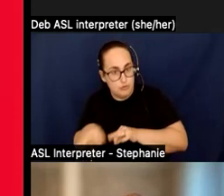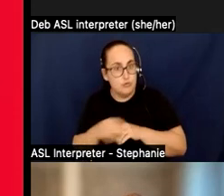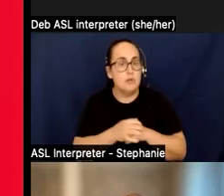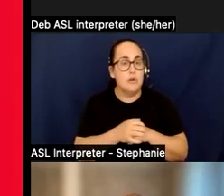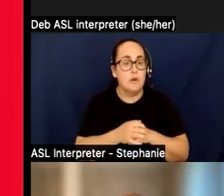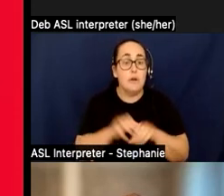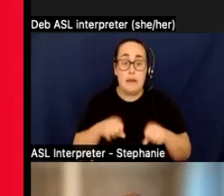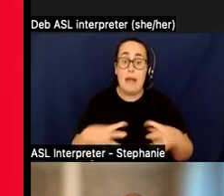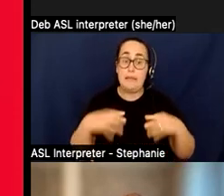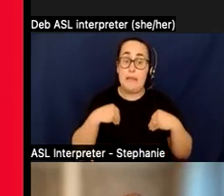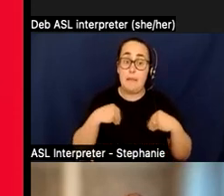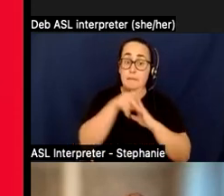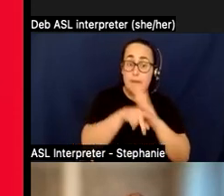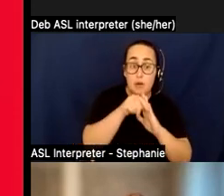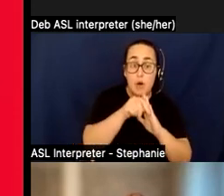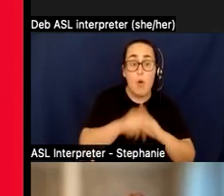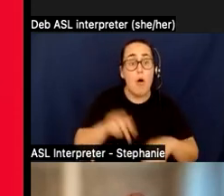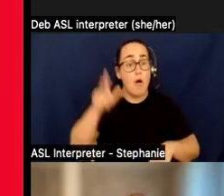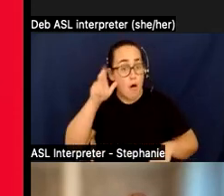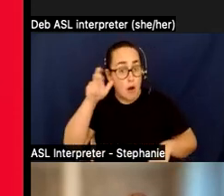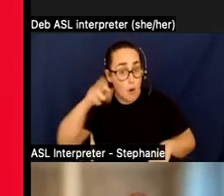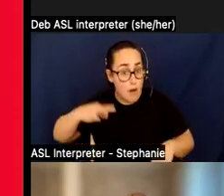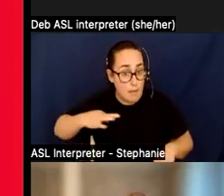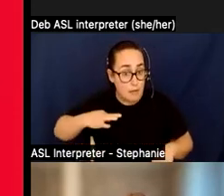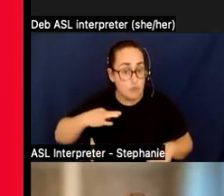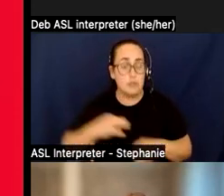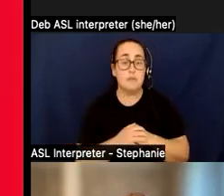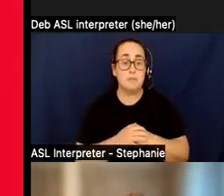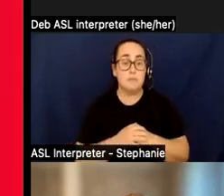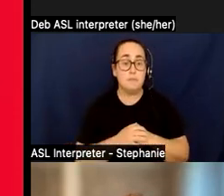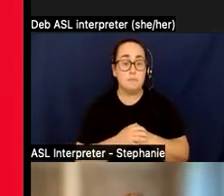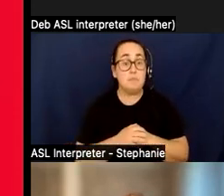Eligible applicants can also receive some financial support to help alleviate some of the